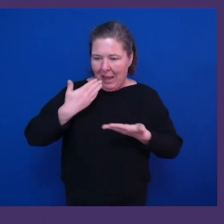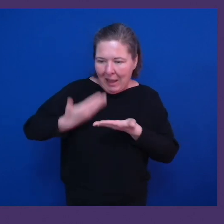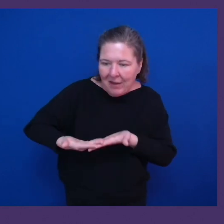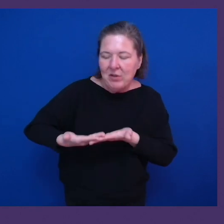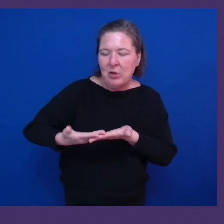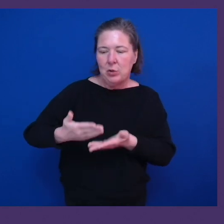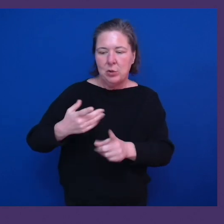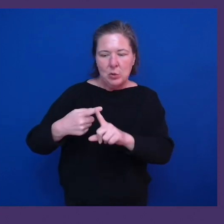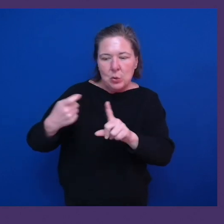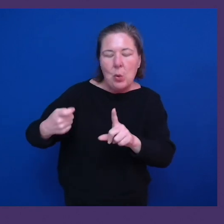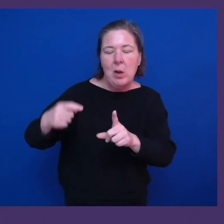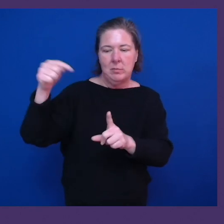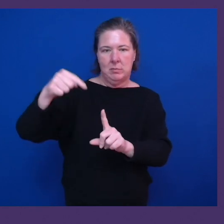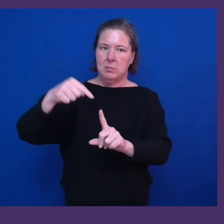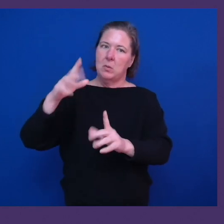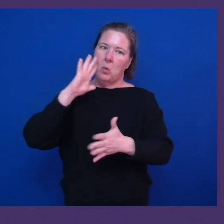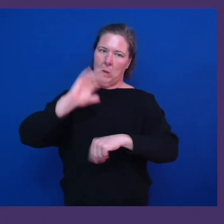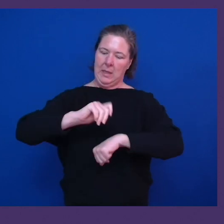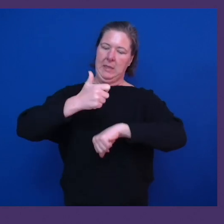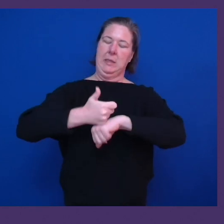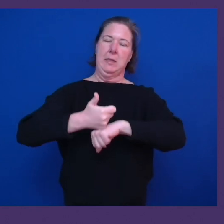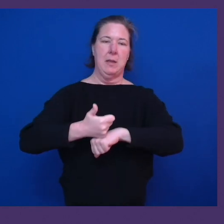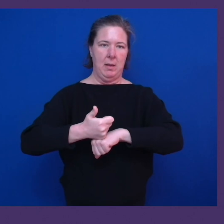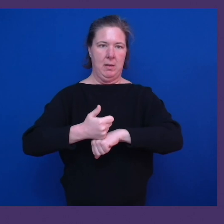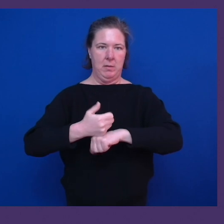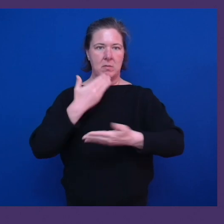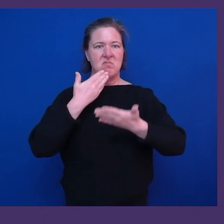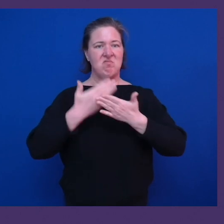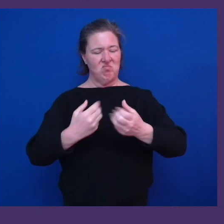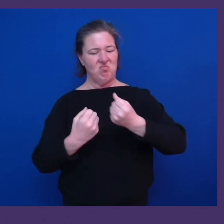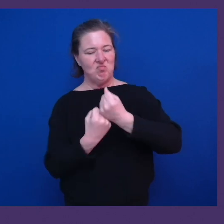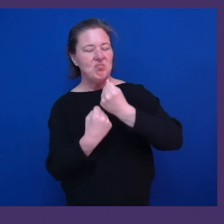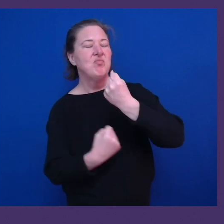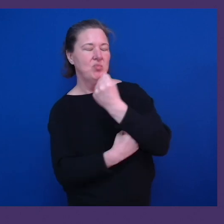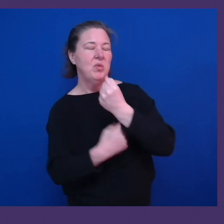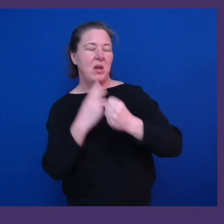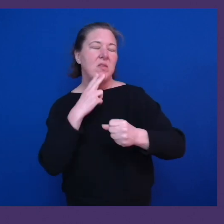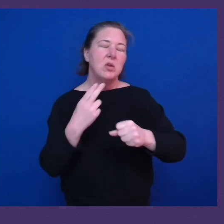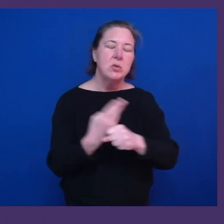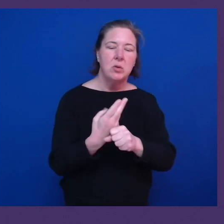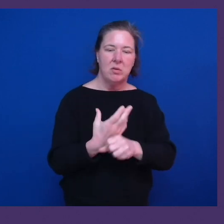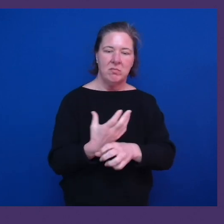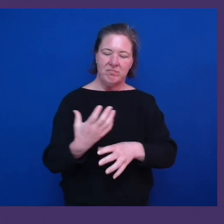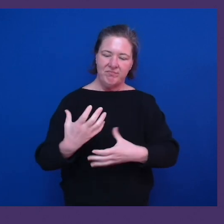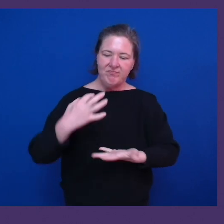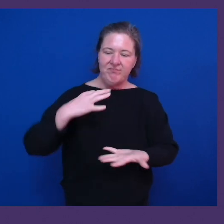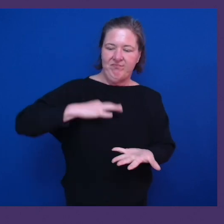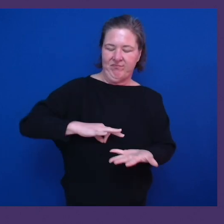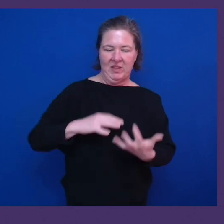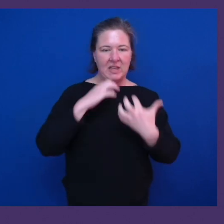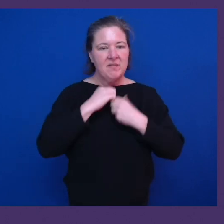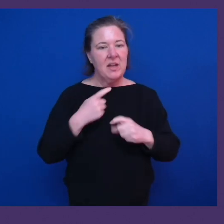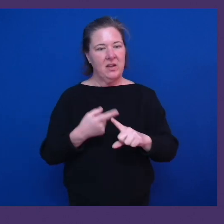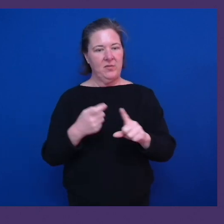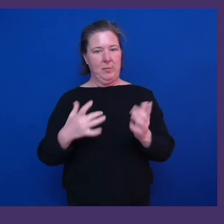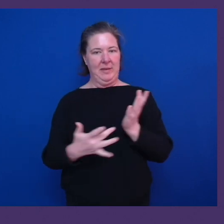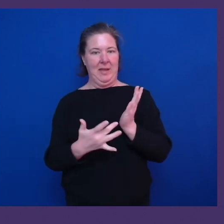up for a good foundation for using or getting the most value out of these technologies. I think next is also, you know, not designing